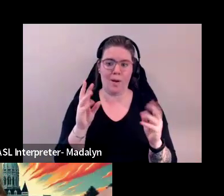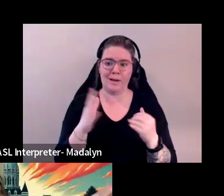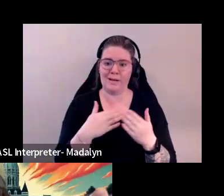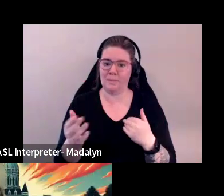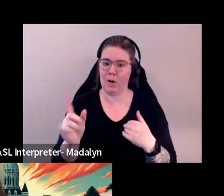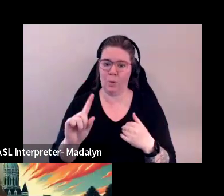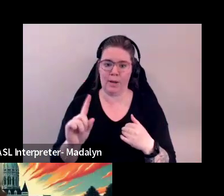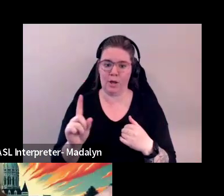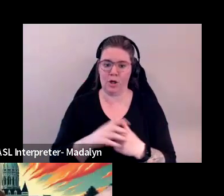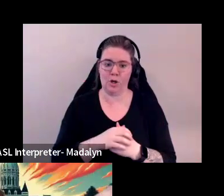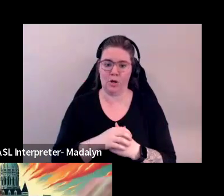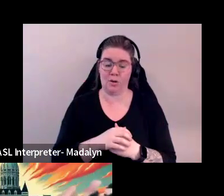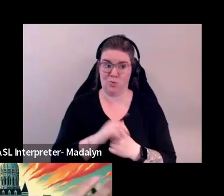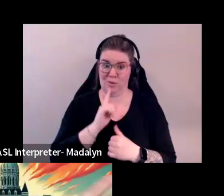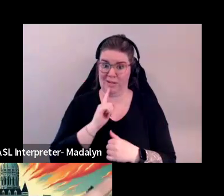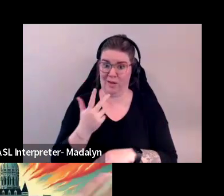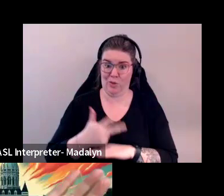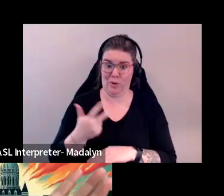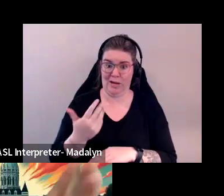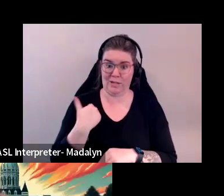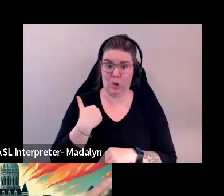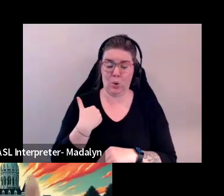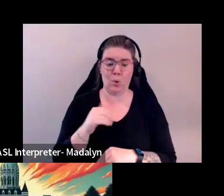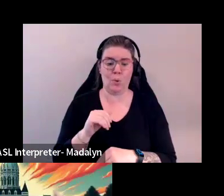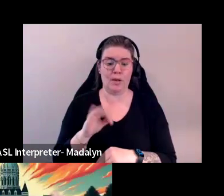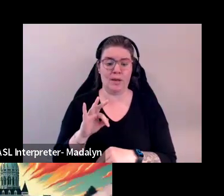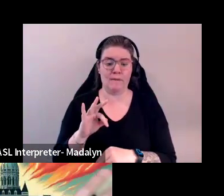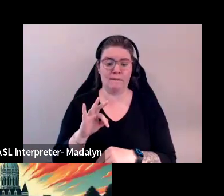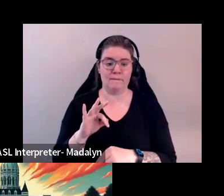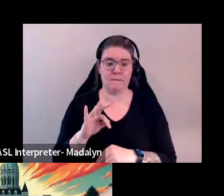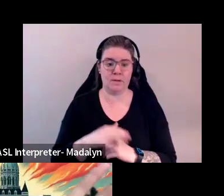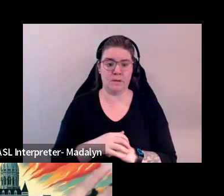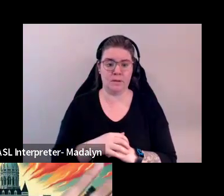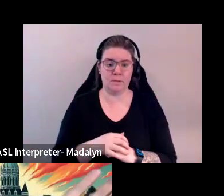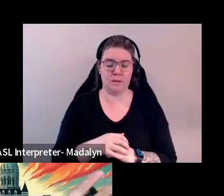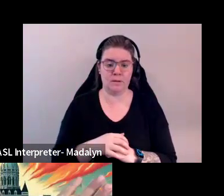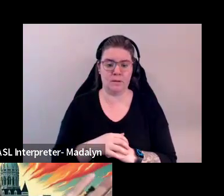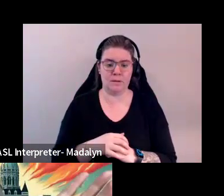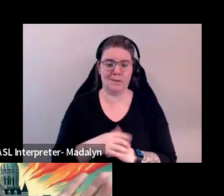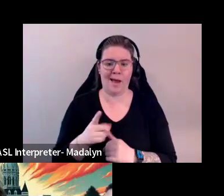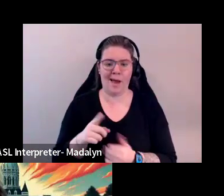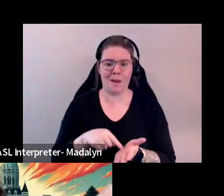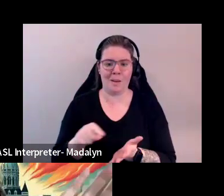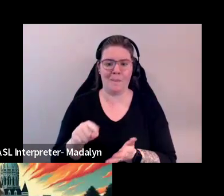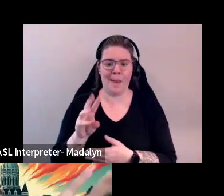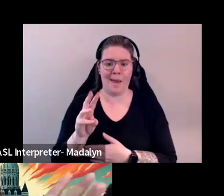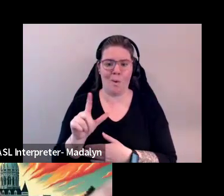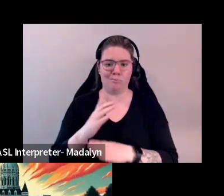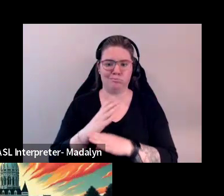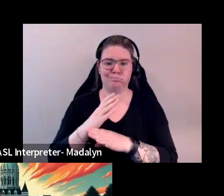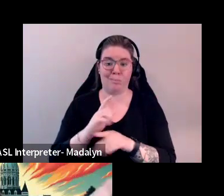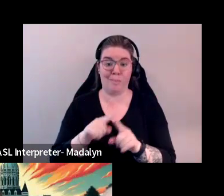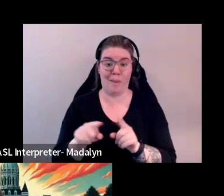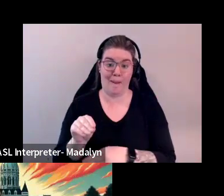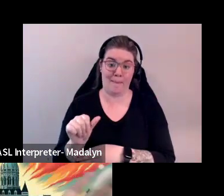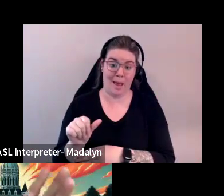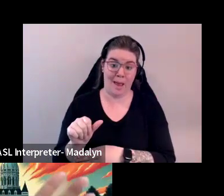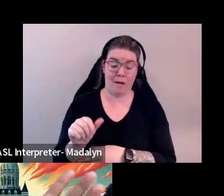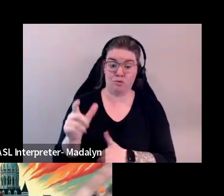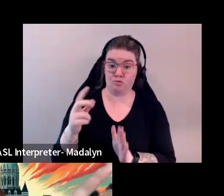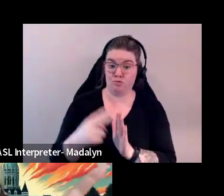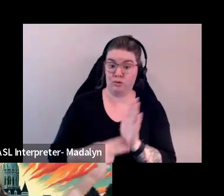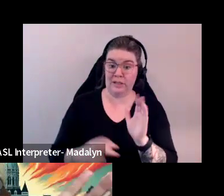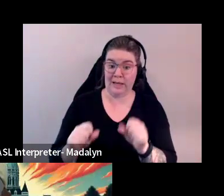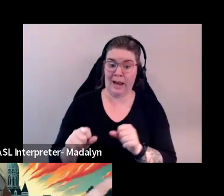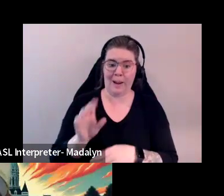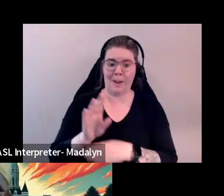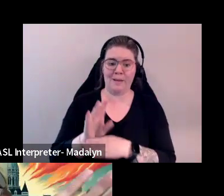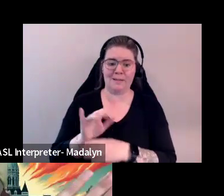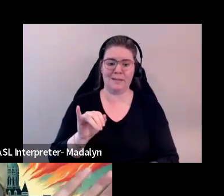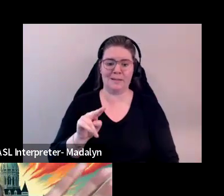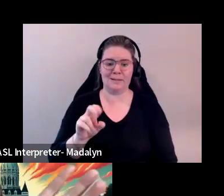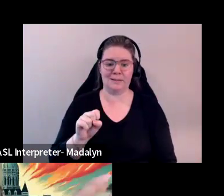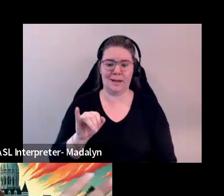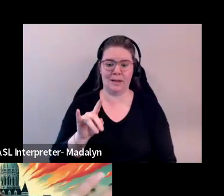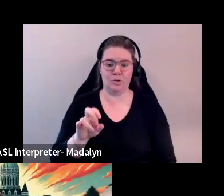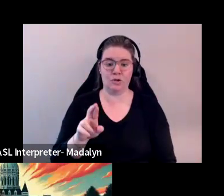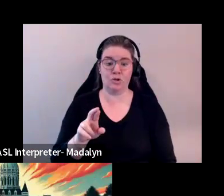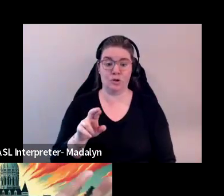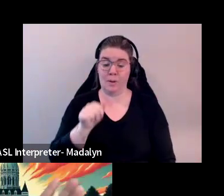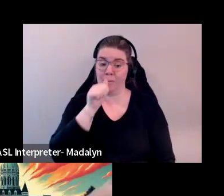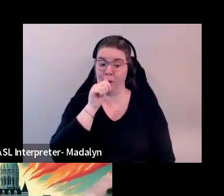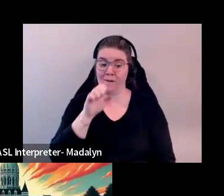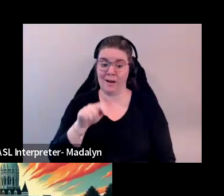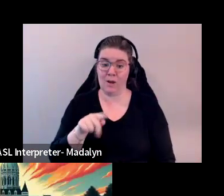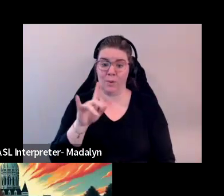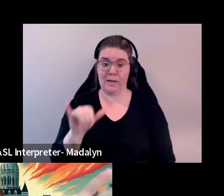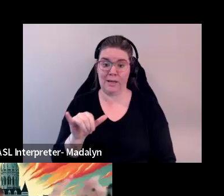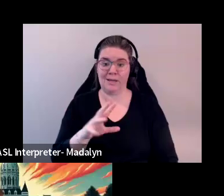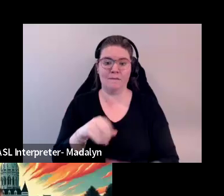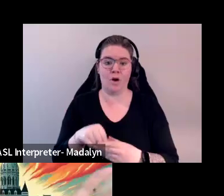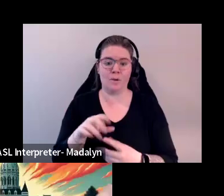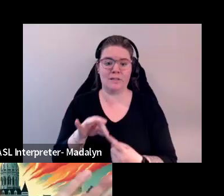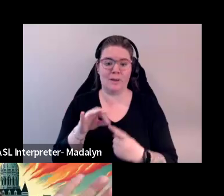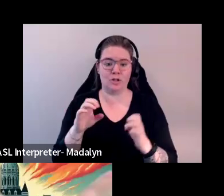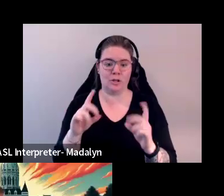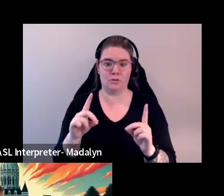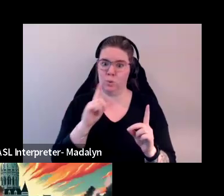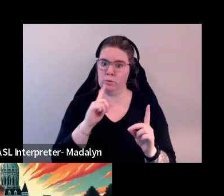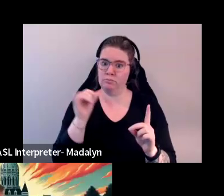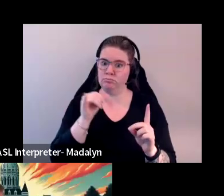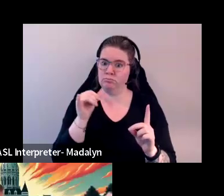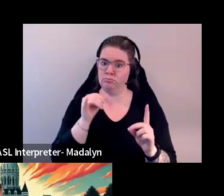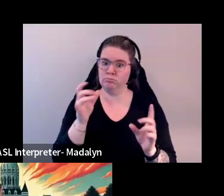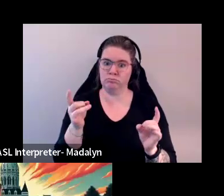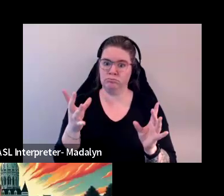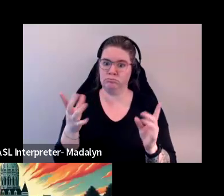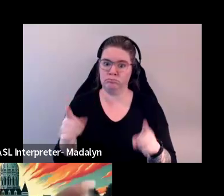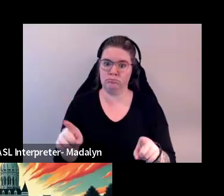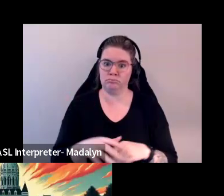Tom Olin: I mean 3 days ago, if you can get to. There's this pay. Wall. But on business inside insider talks about how private equity is has gotten into special Ed, and how bad it's hap, what's happening to to that?